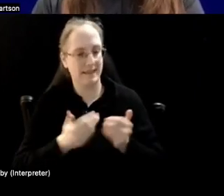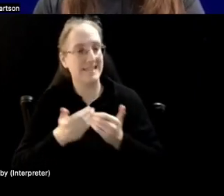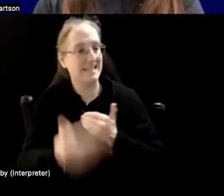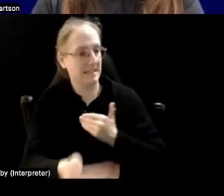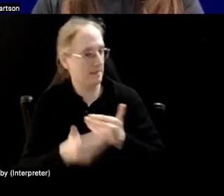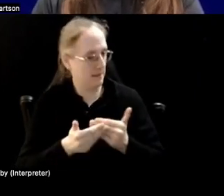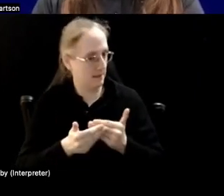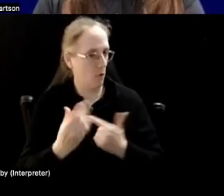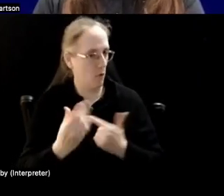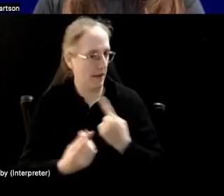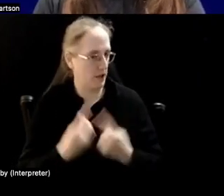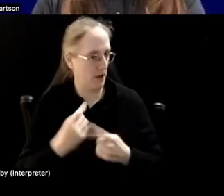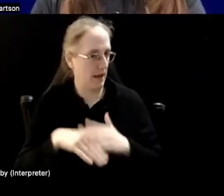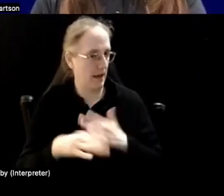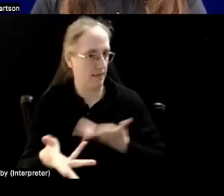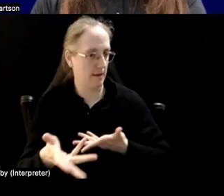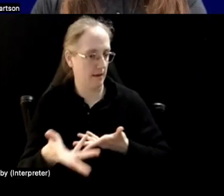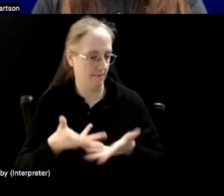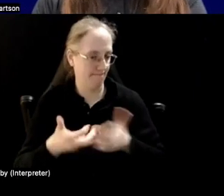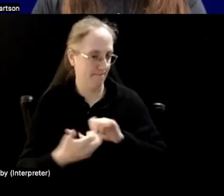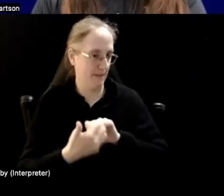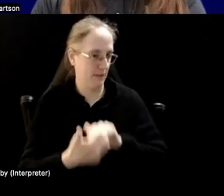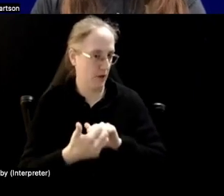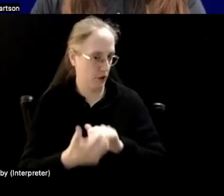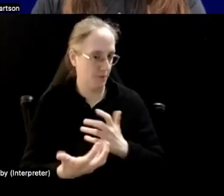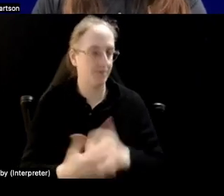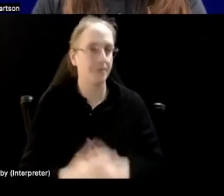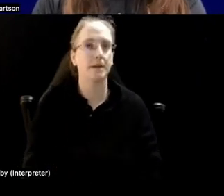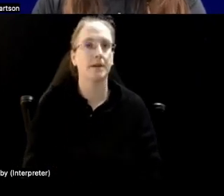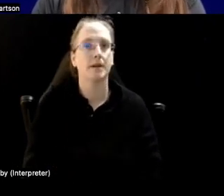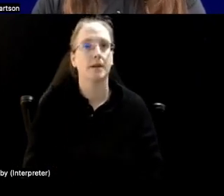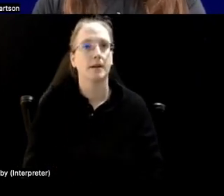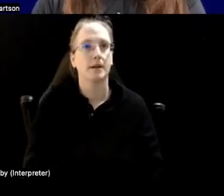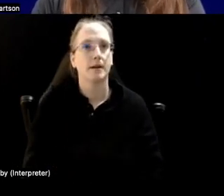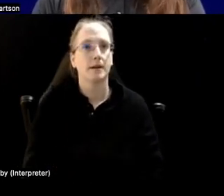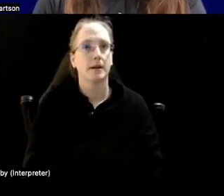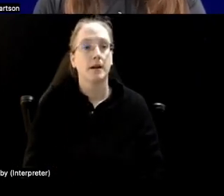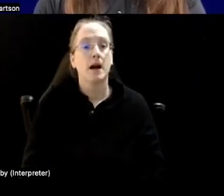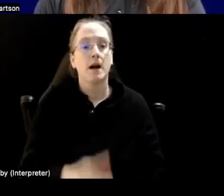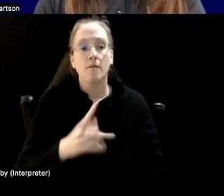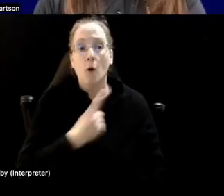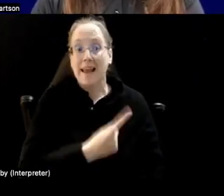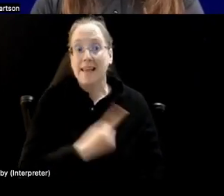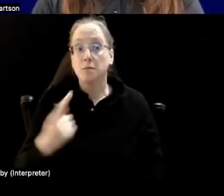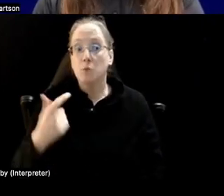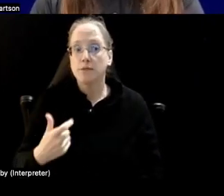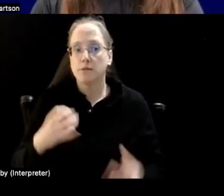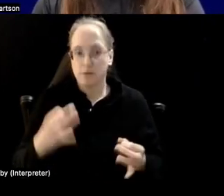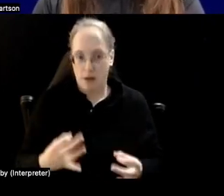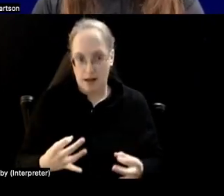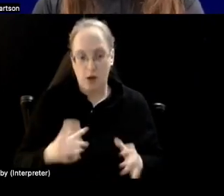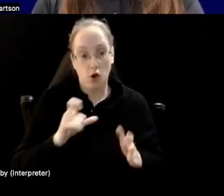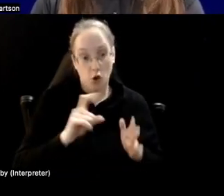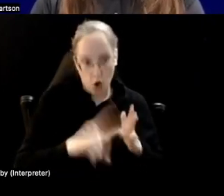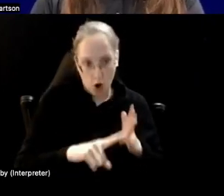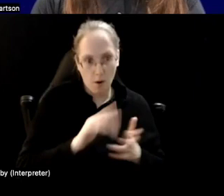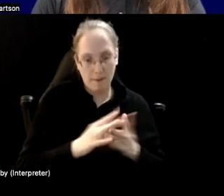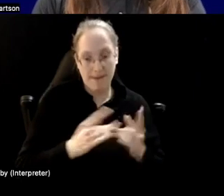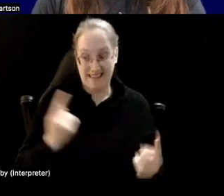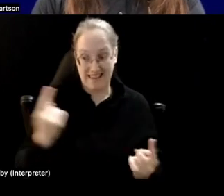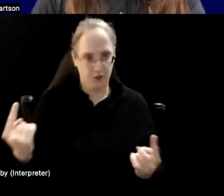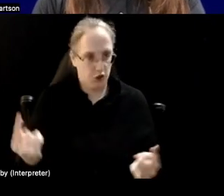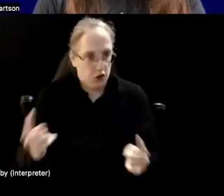the interaction and each person, so the co bit, the co-regulation, is each person is contributing